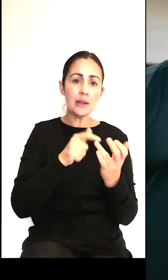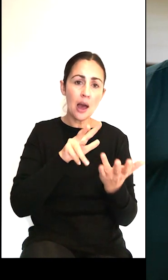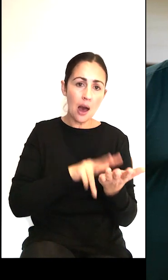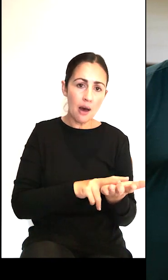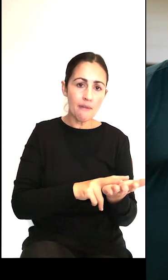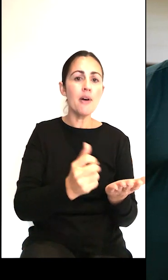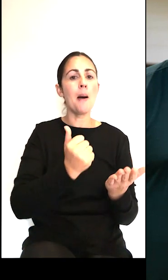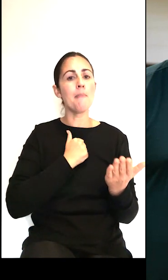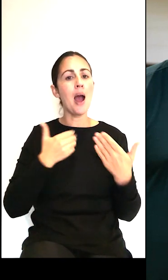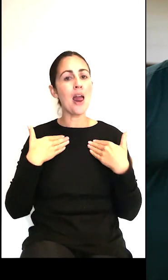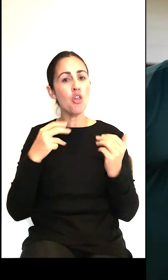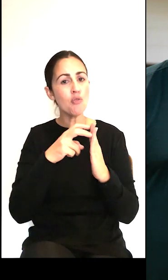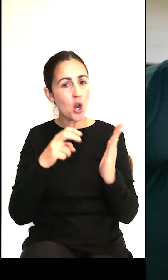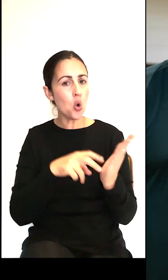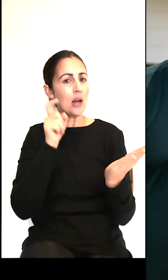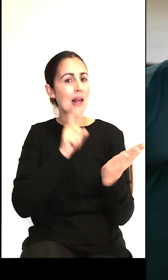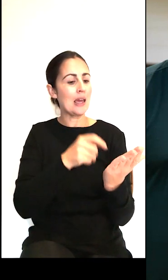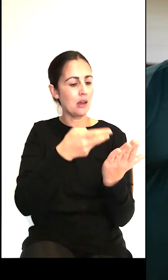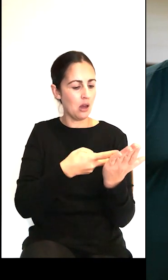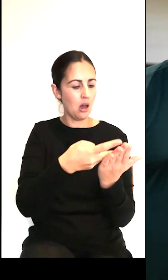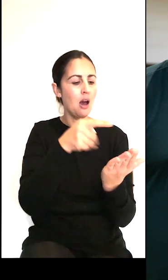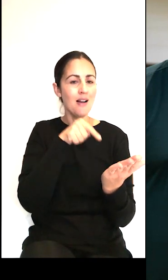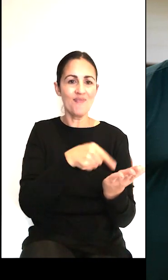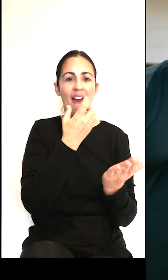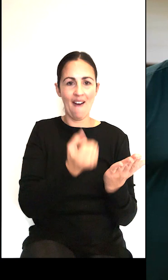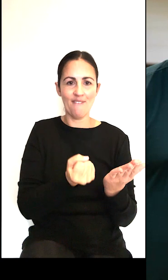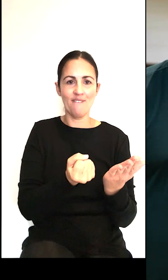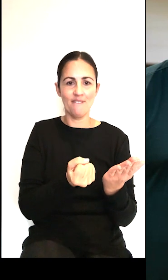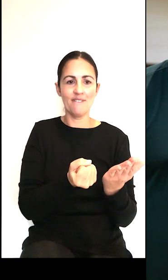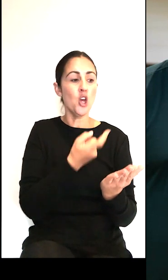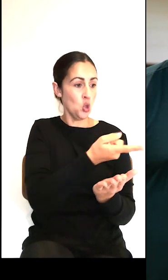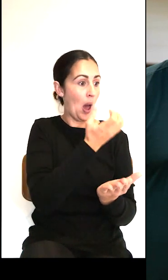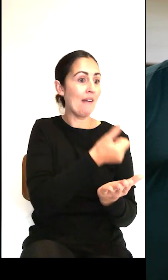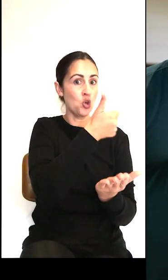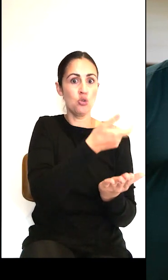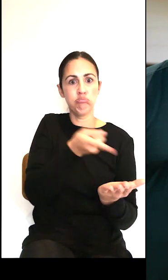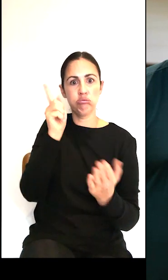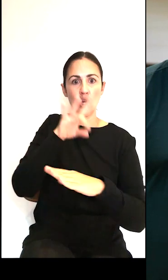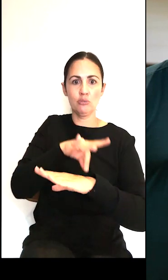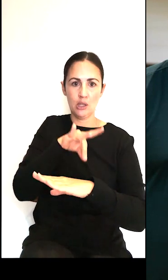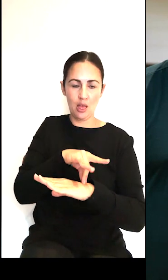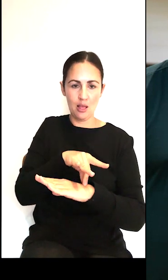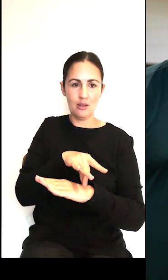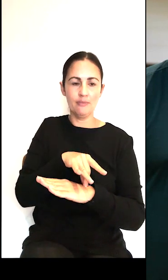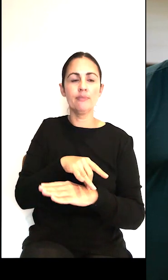So it is really important to have that digital copy of the record, as well as a paper copy as Jenny had mentioned.